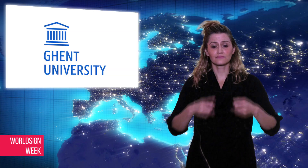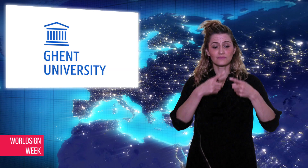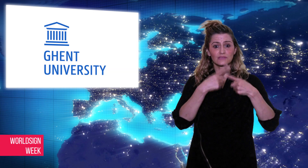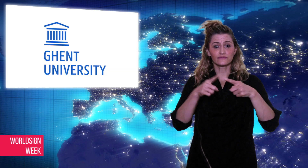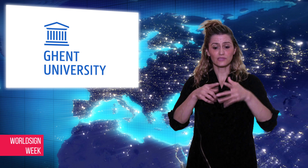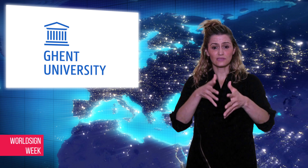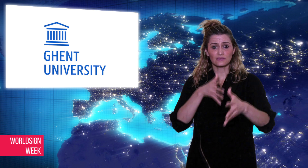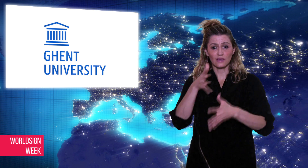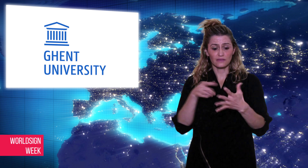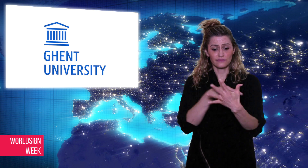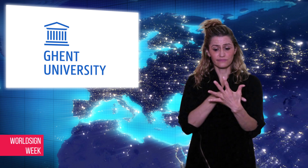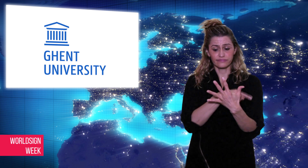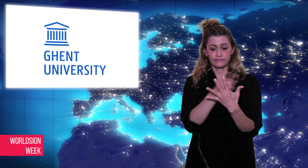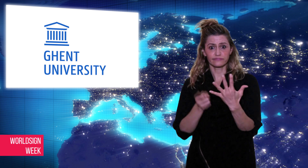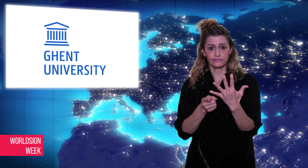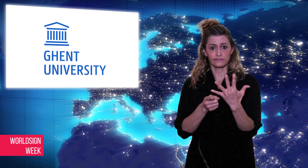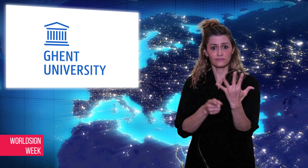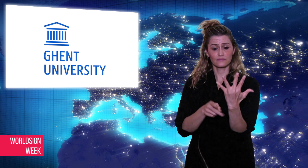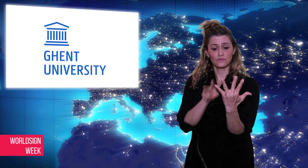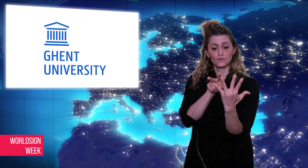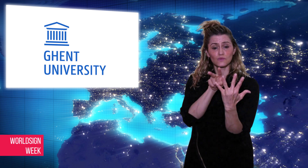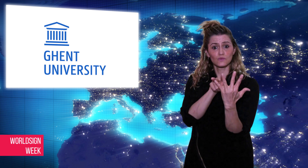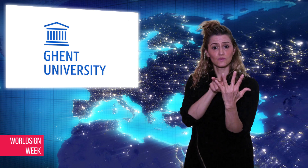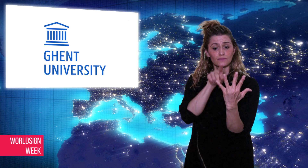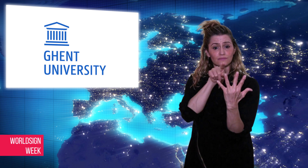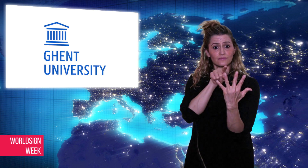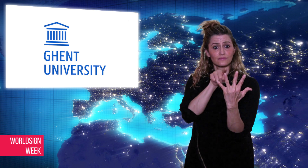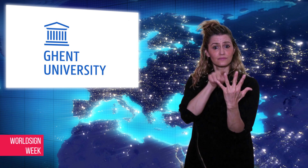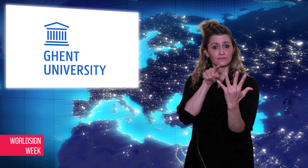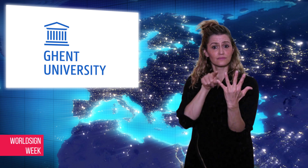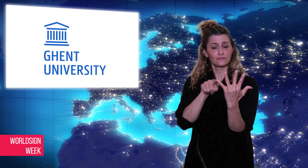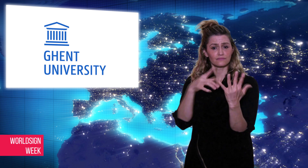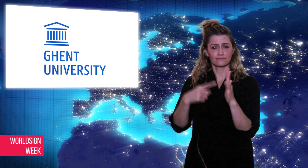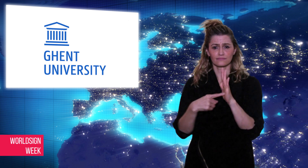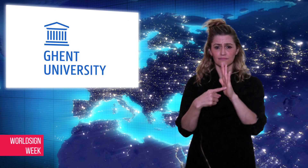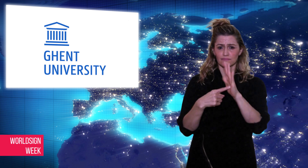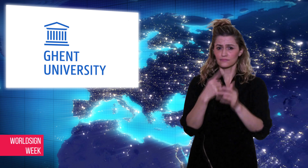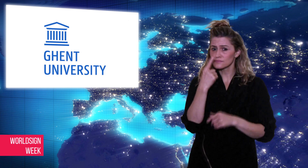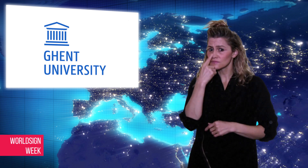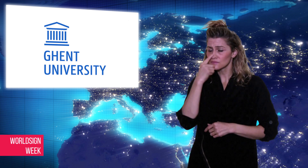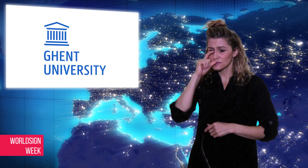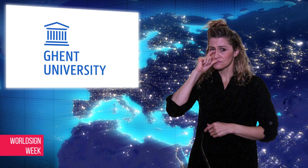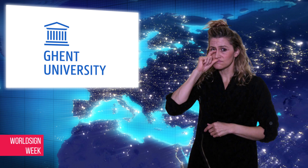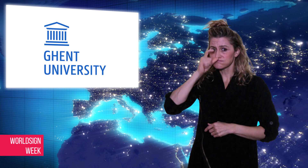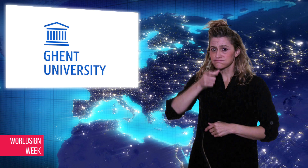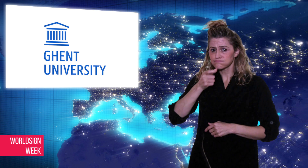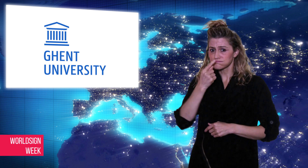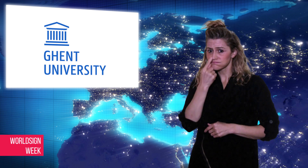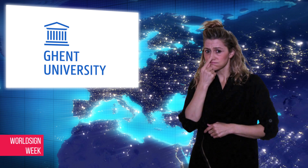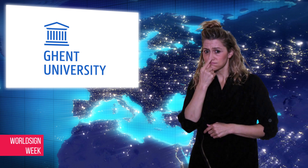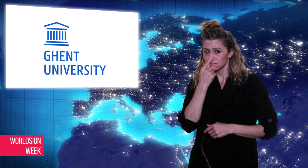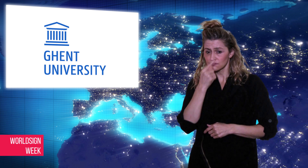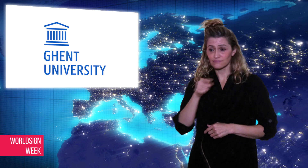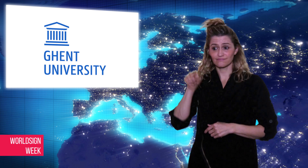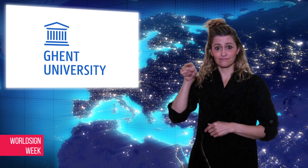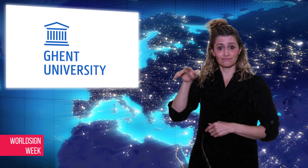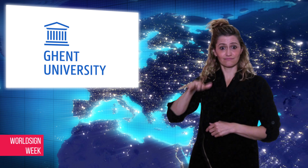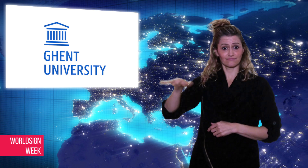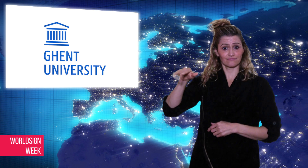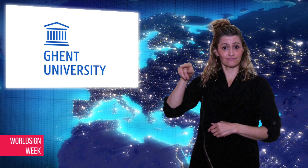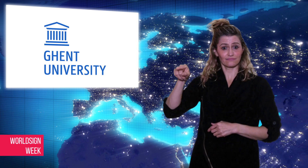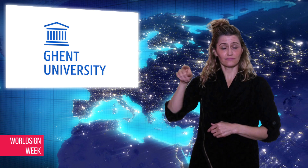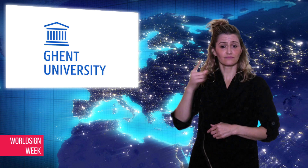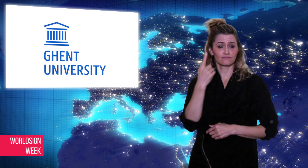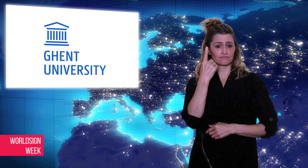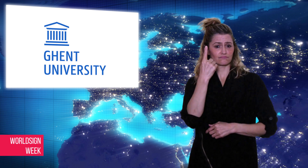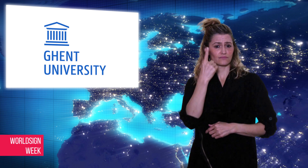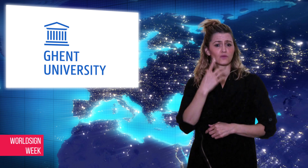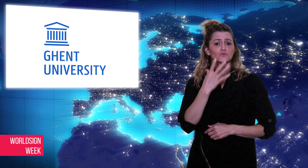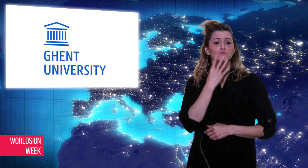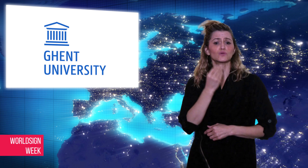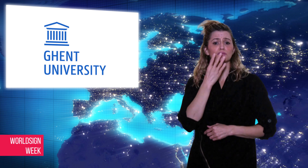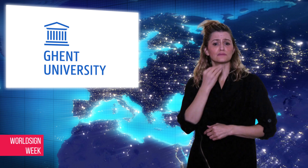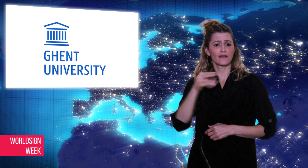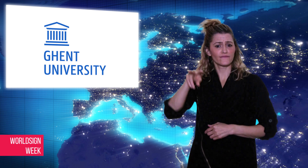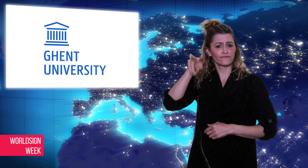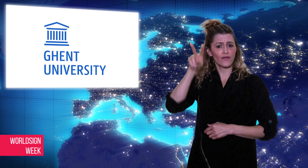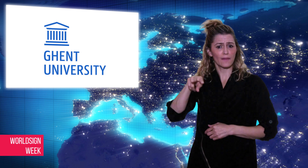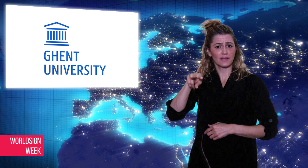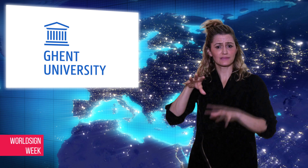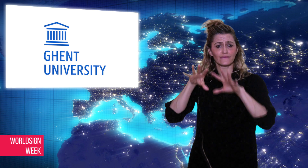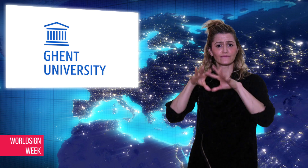These two signs describing the shape of a hooked nose